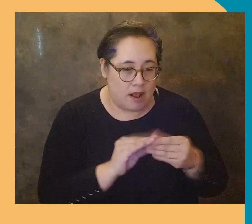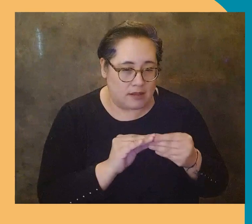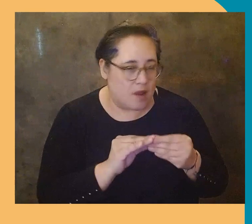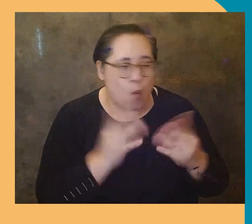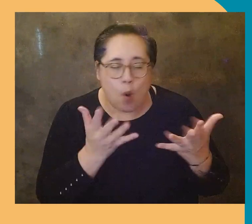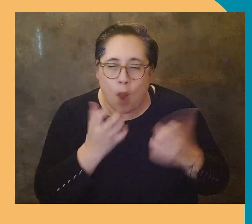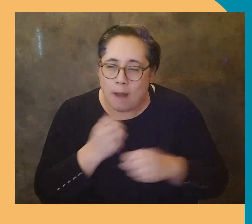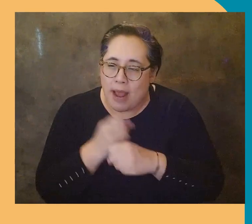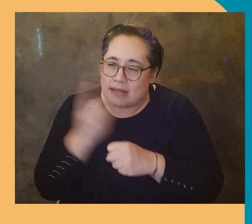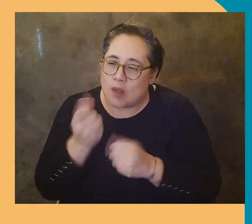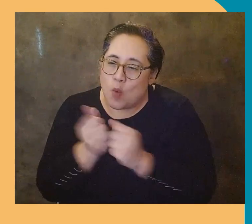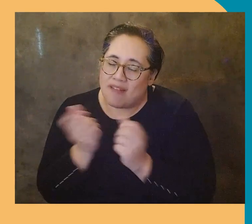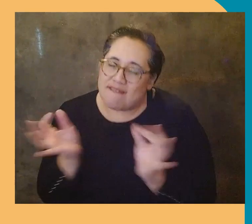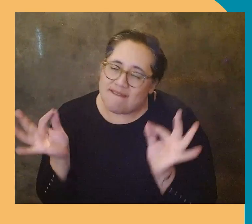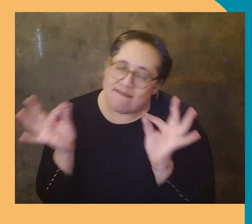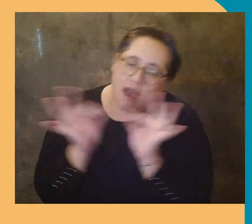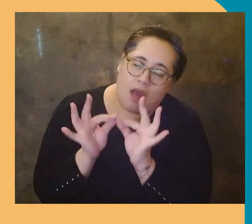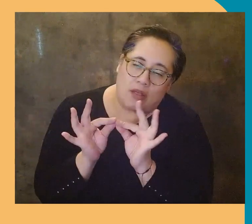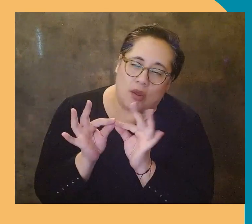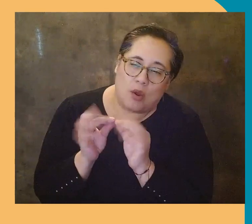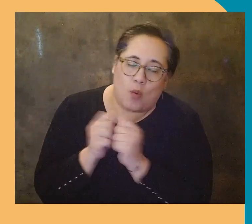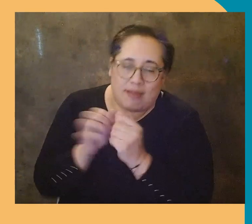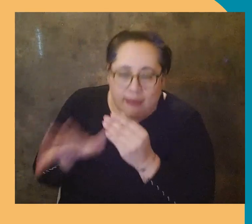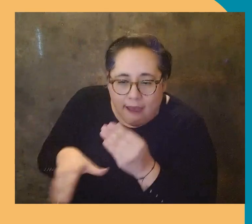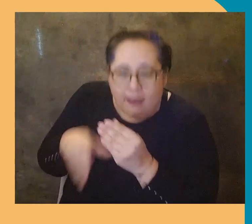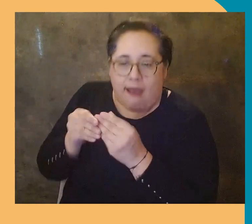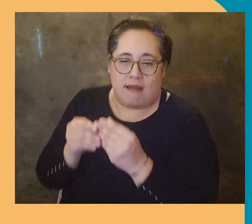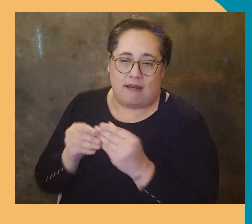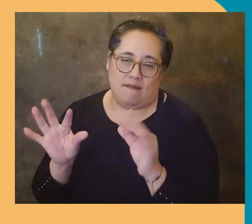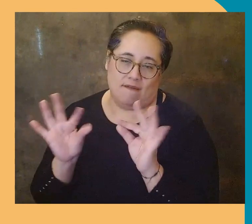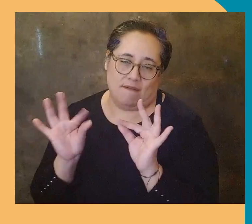Not simply copying the message, but something with added value.